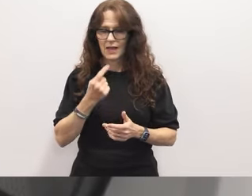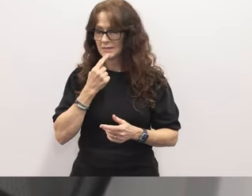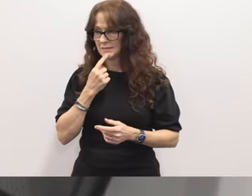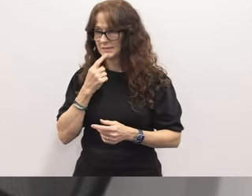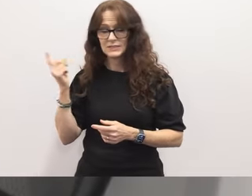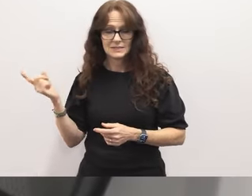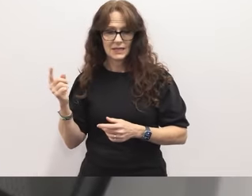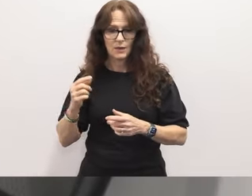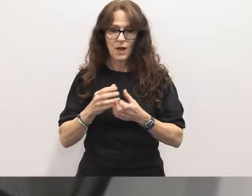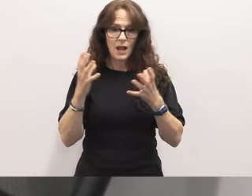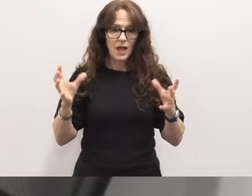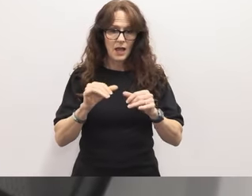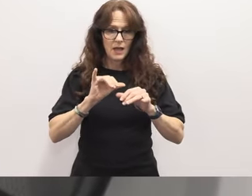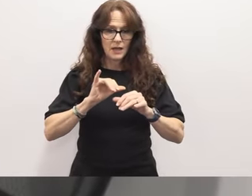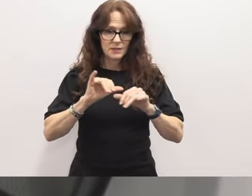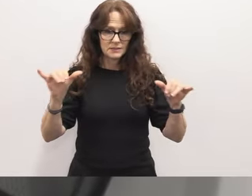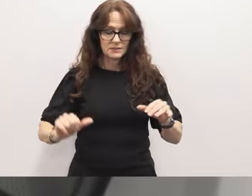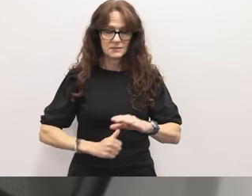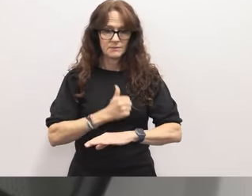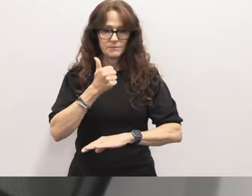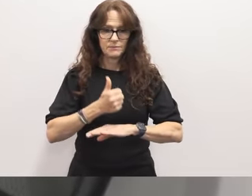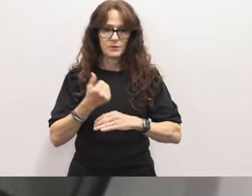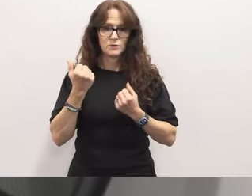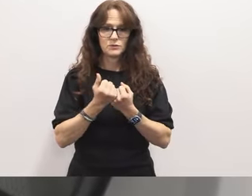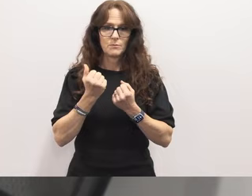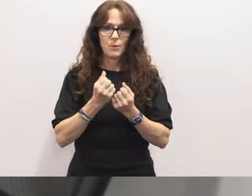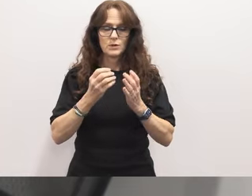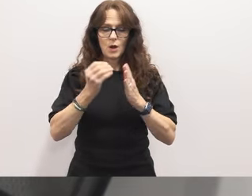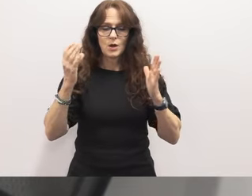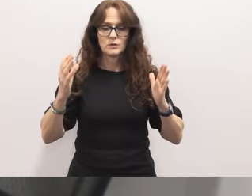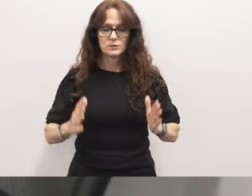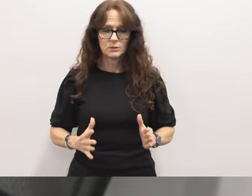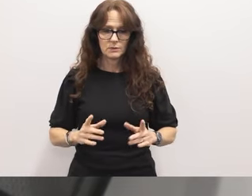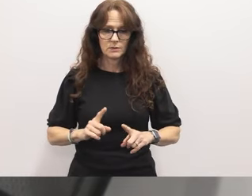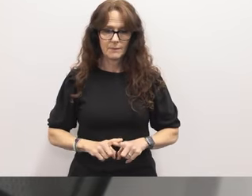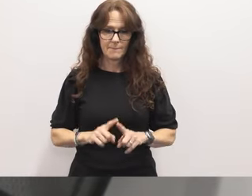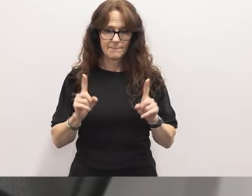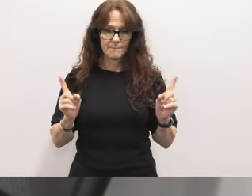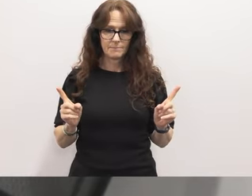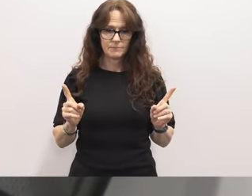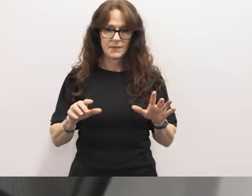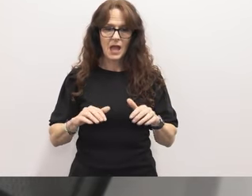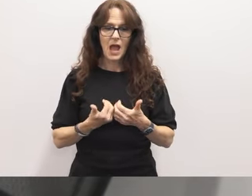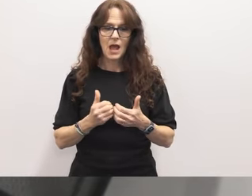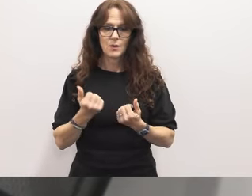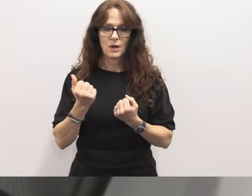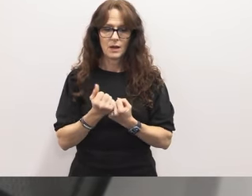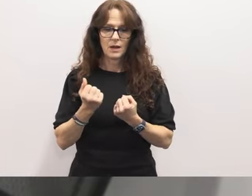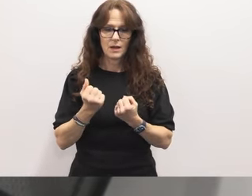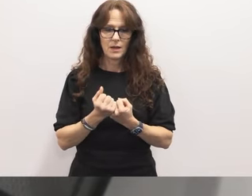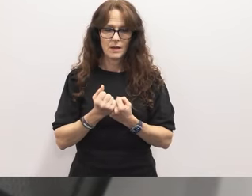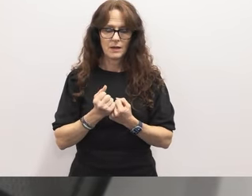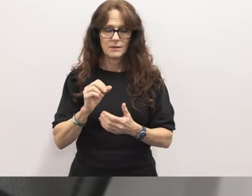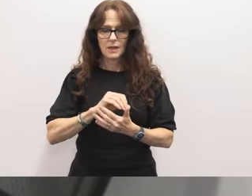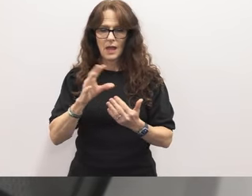we have a lot of systems in place to support our students, but how are we supporting our African American students,